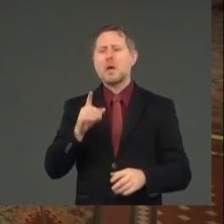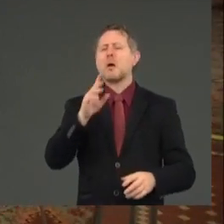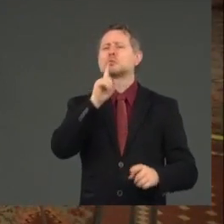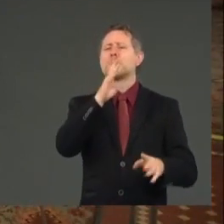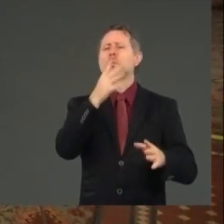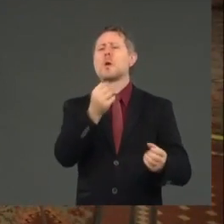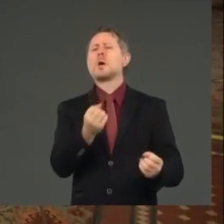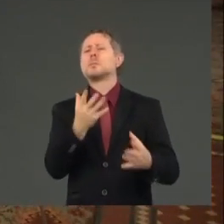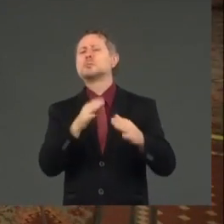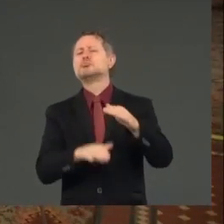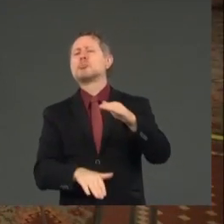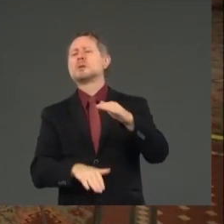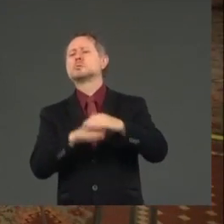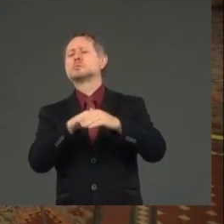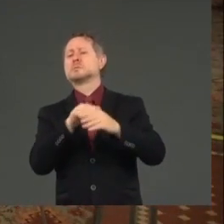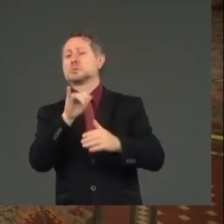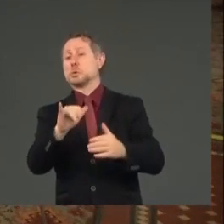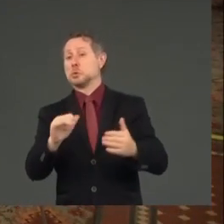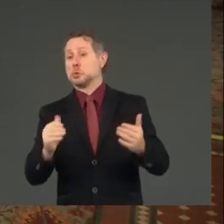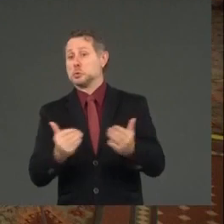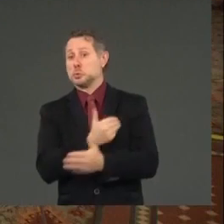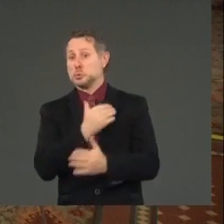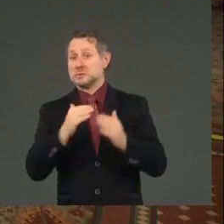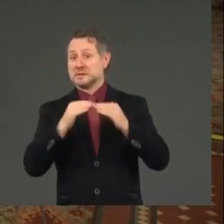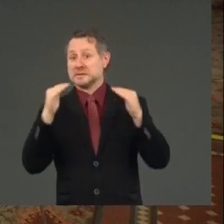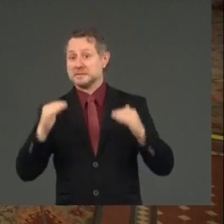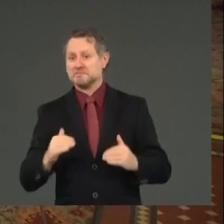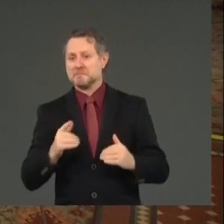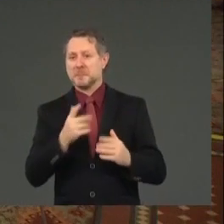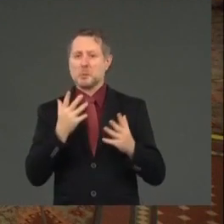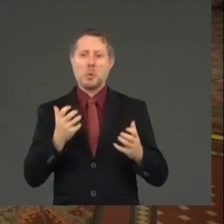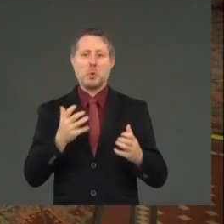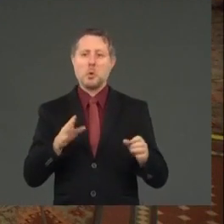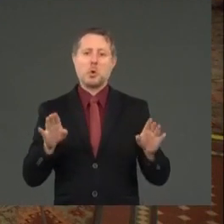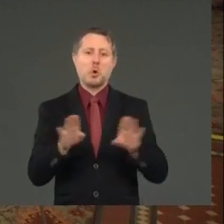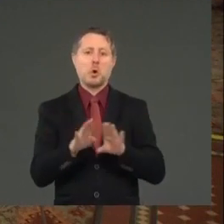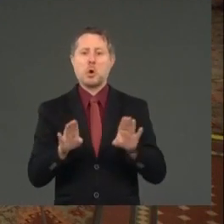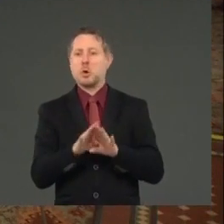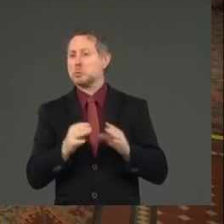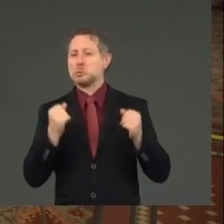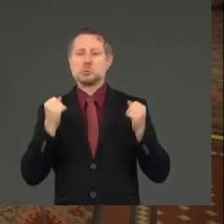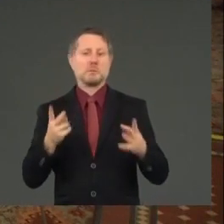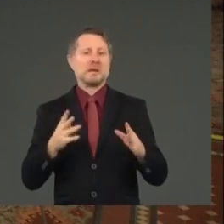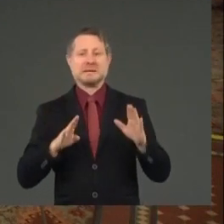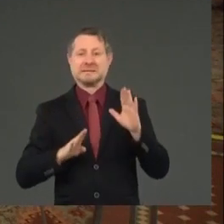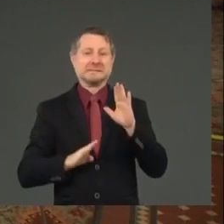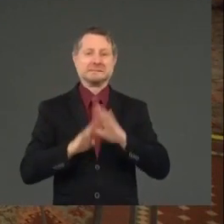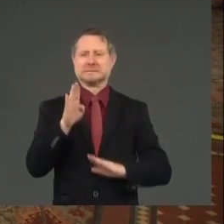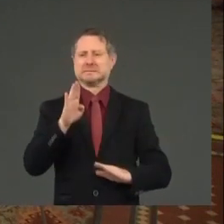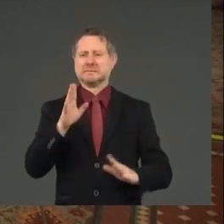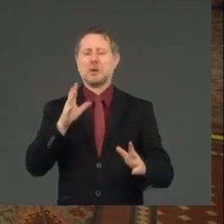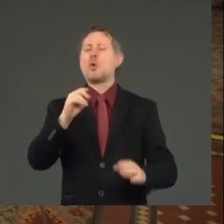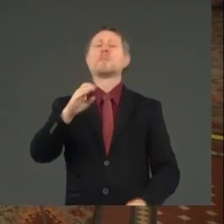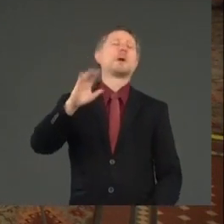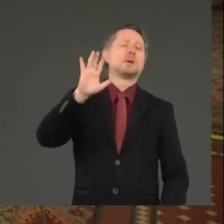MORE WEIGHT NOW BECAUSE WE'RE TRYING TO DO IT IN REAL TIME. Reporter: WHAT'S THE THRESHOLD, THEN?